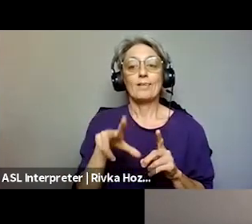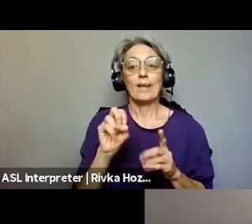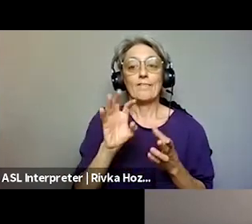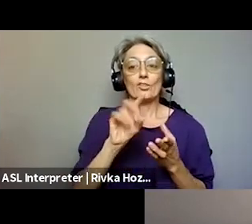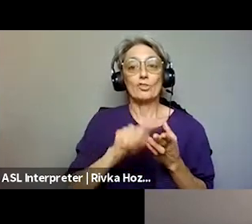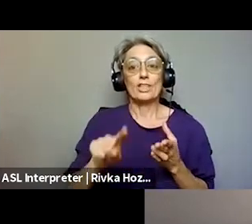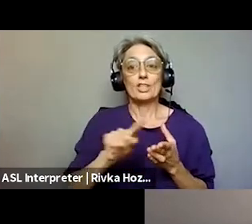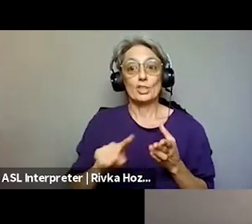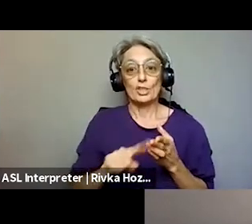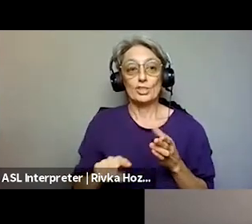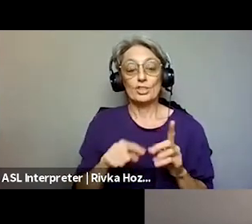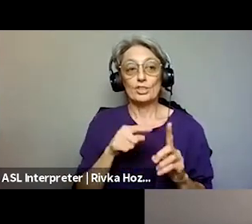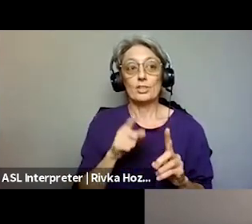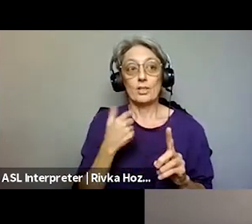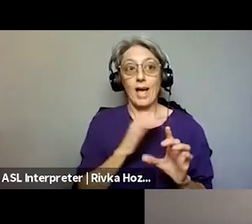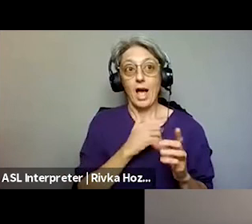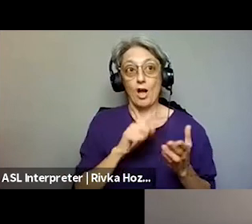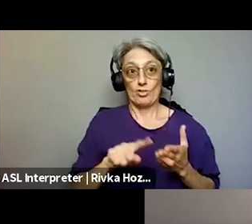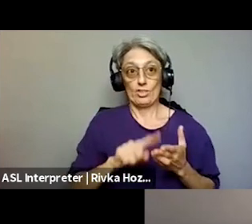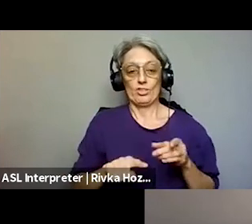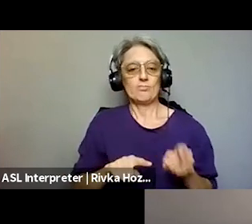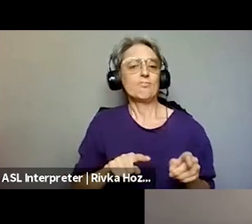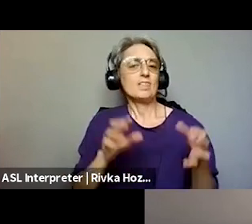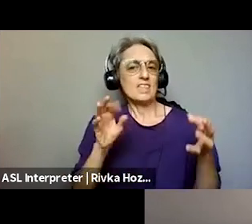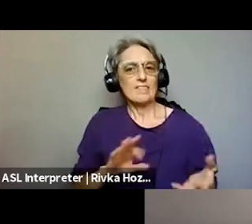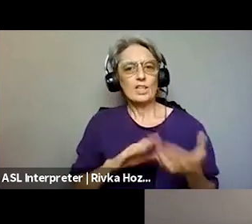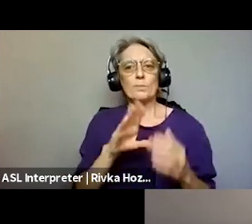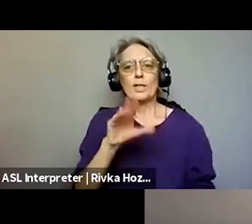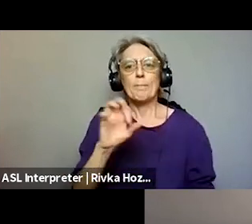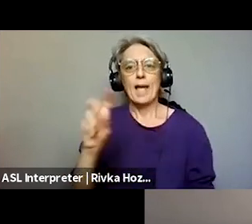do, I would say it’s definitely community-based. We try to drive the research questions